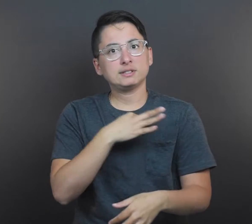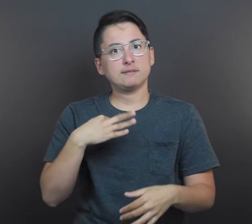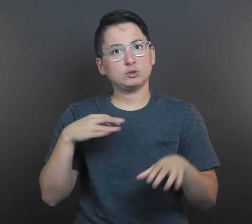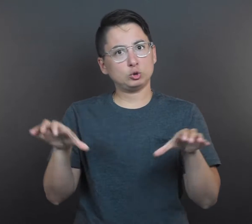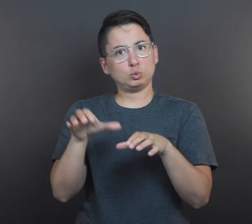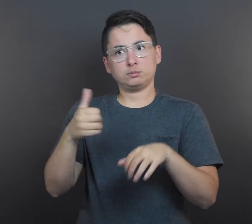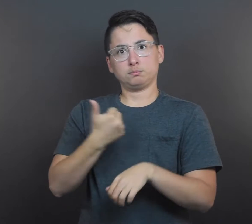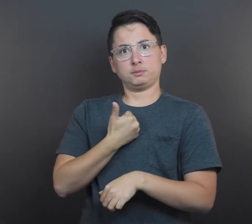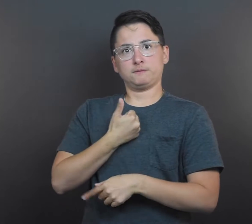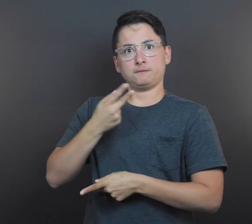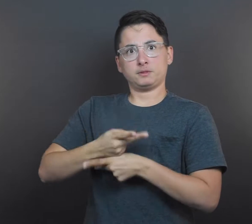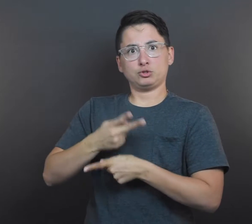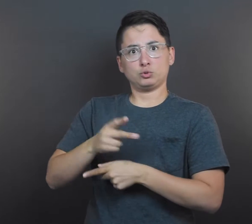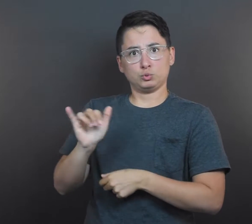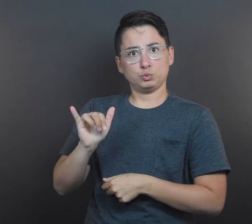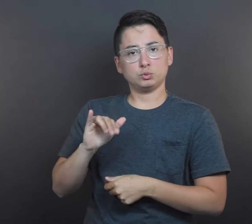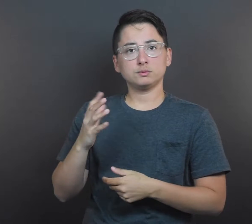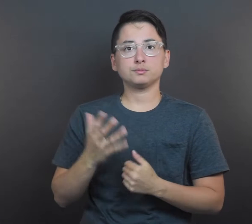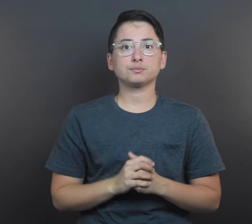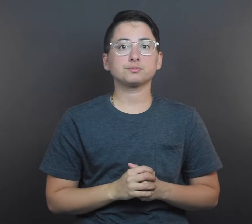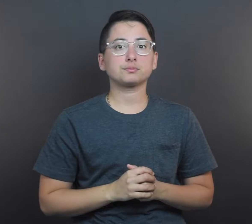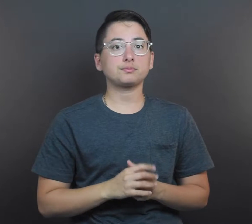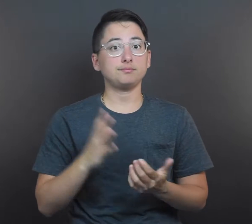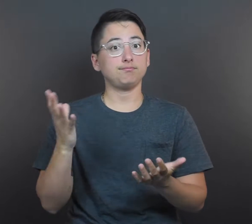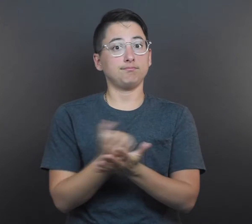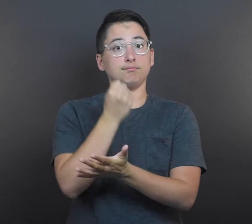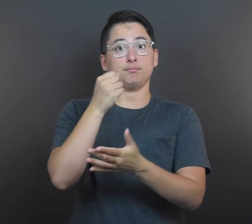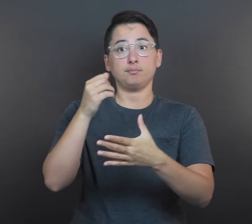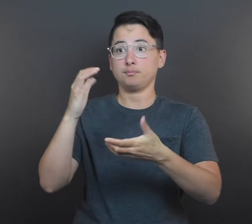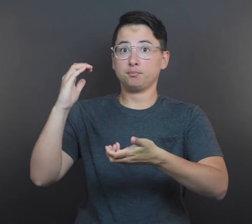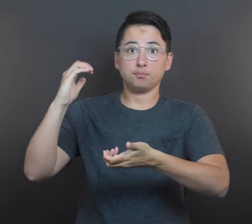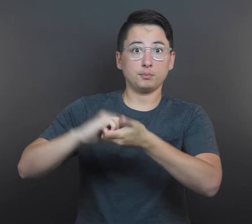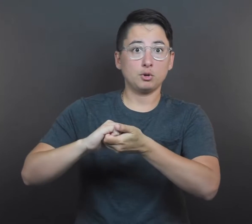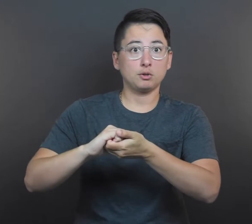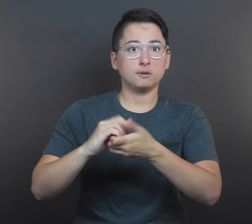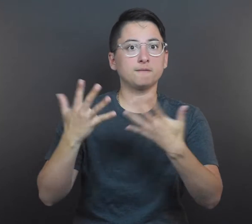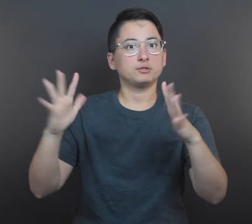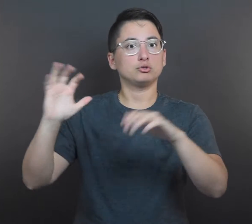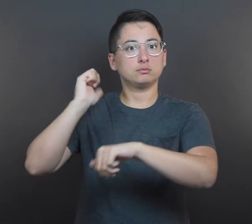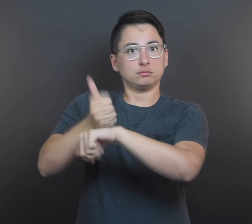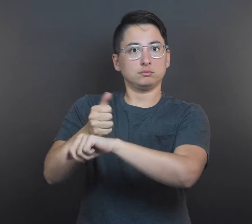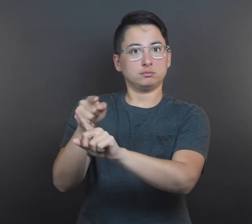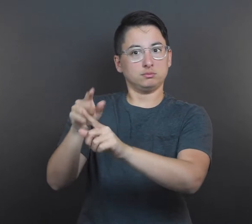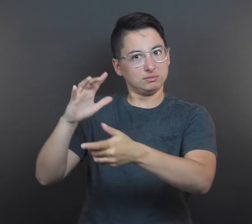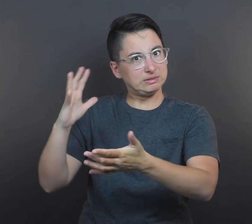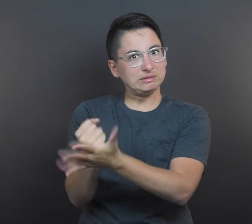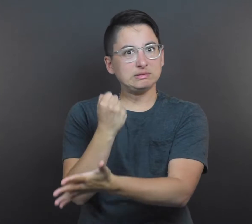Leveraging pre-existing partnerships MDH has partnered with SEWA-AIFW